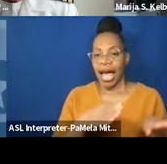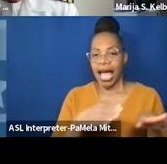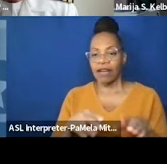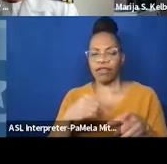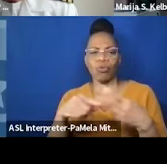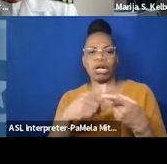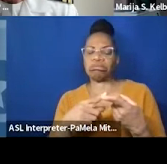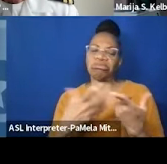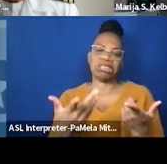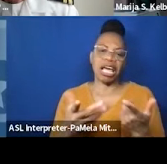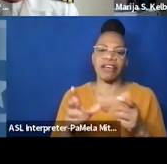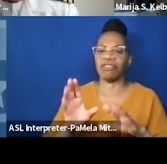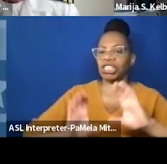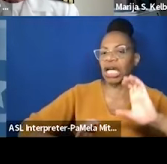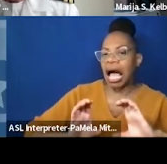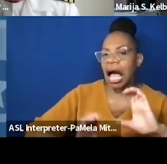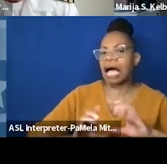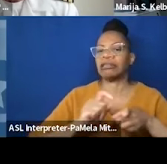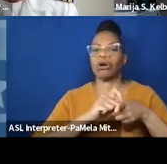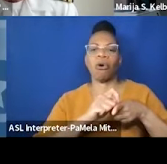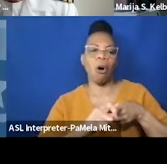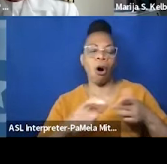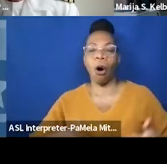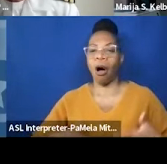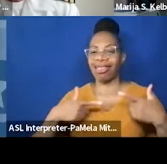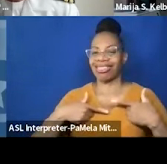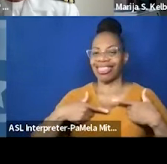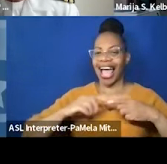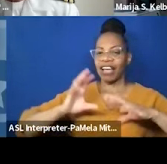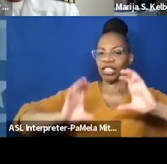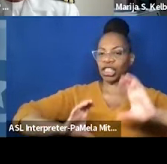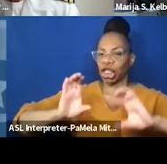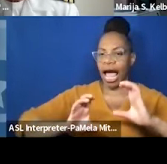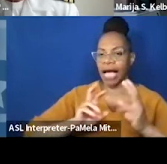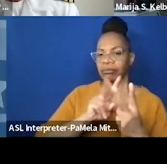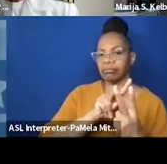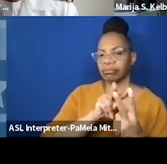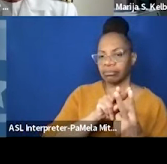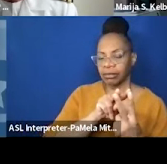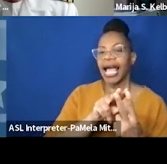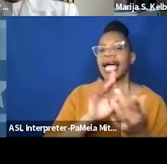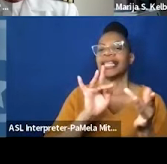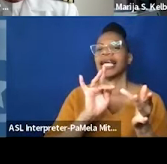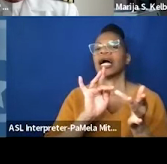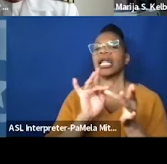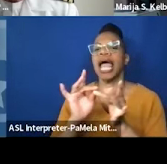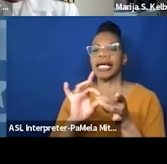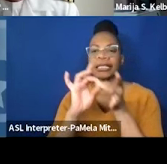or I think call or live chat are the two options, they can connect with somebody 24 hours a day, seven days a week.